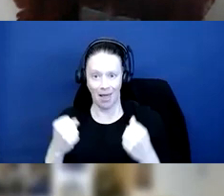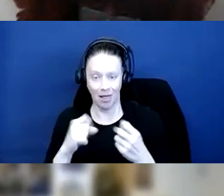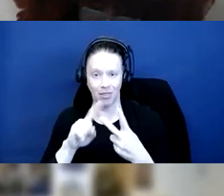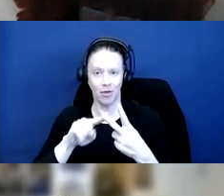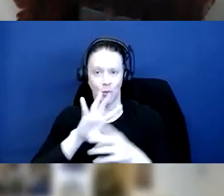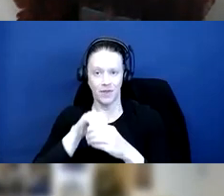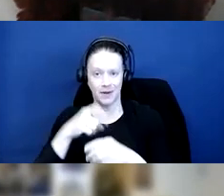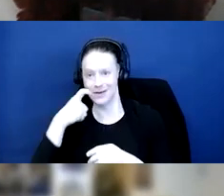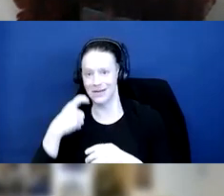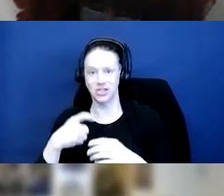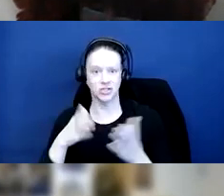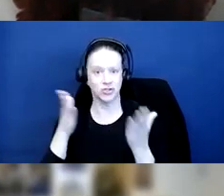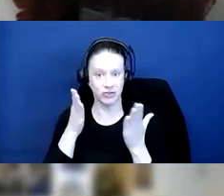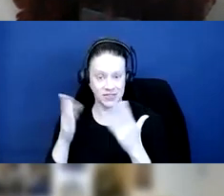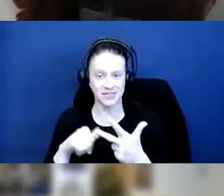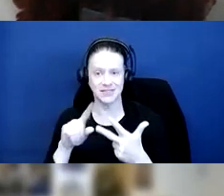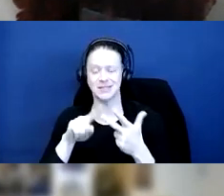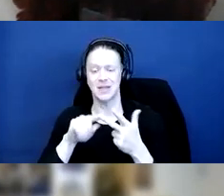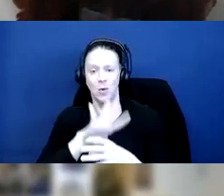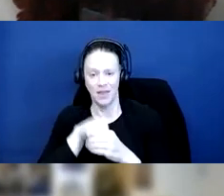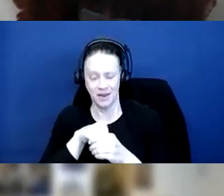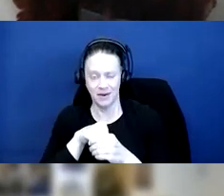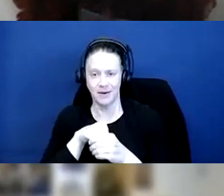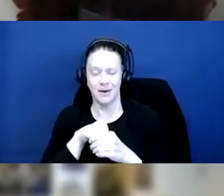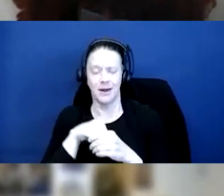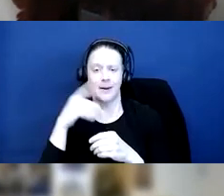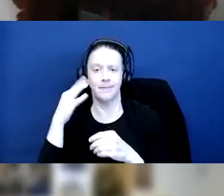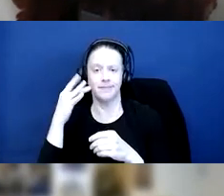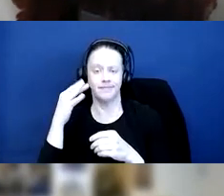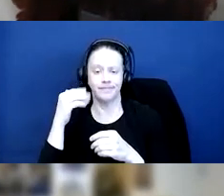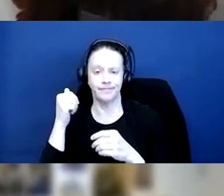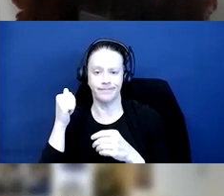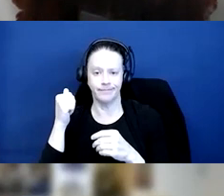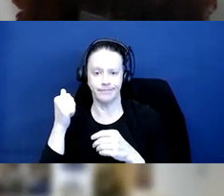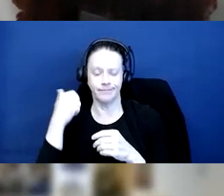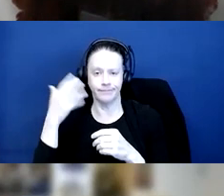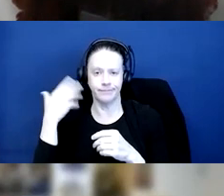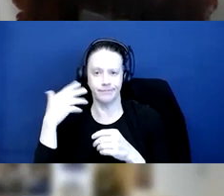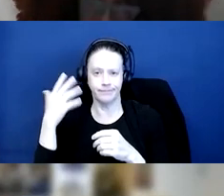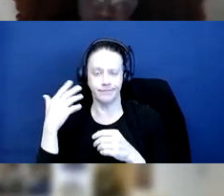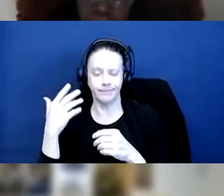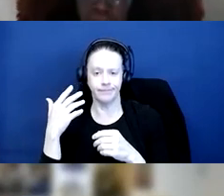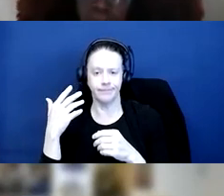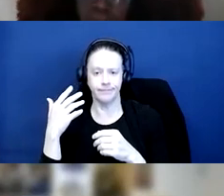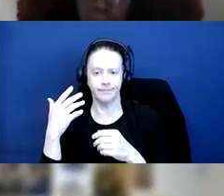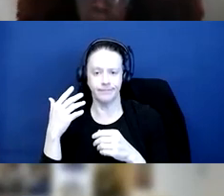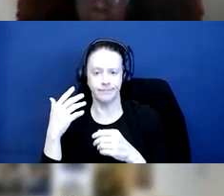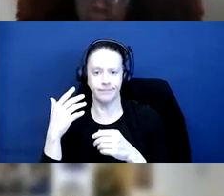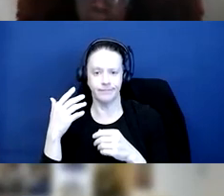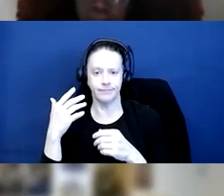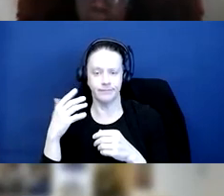services, within the OLCC,